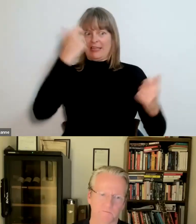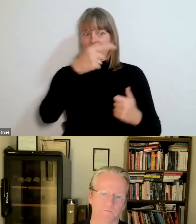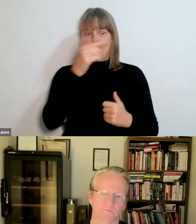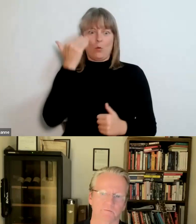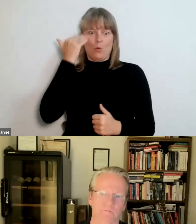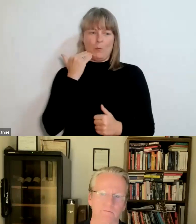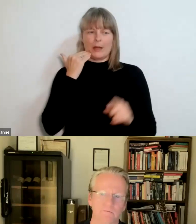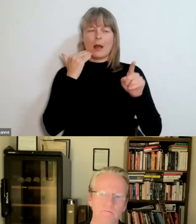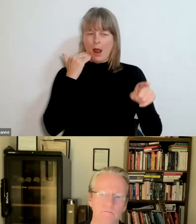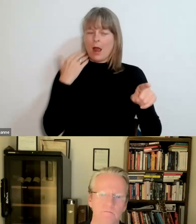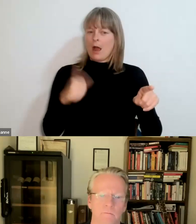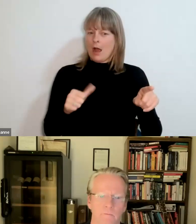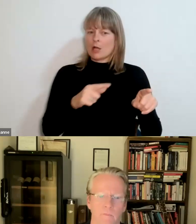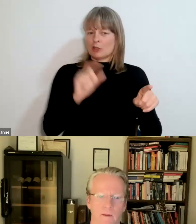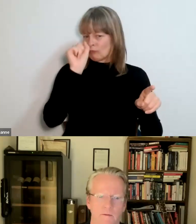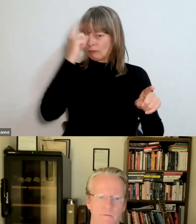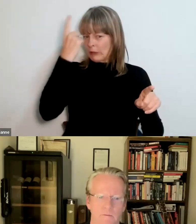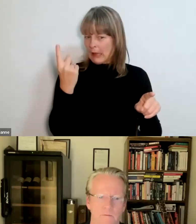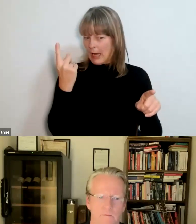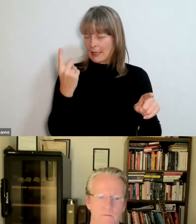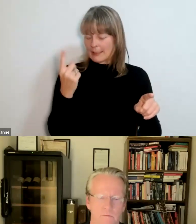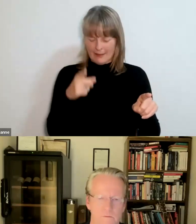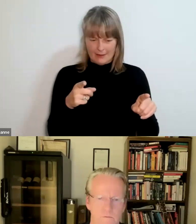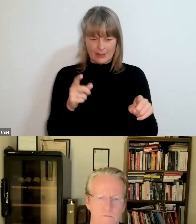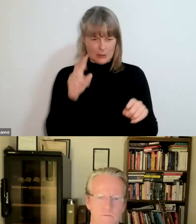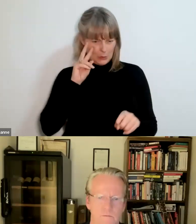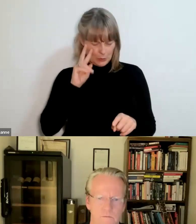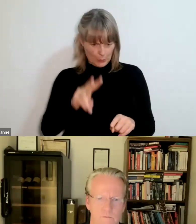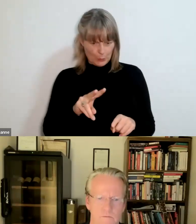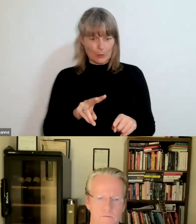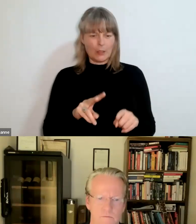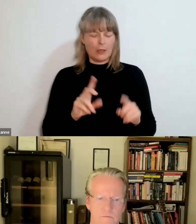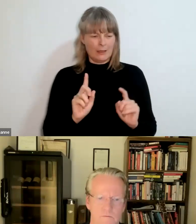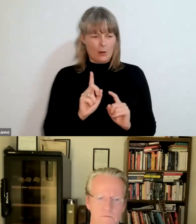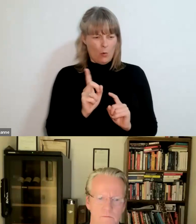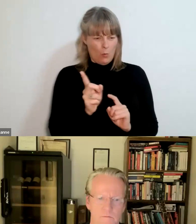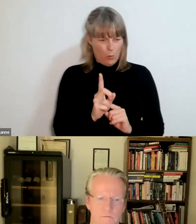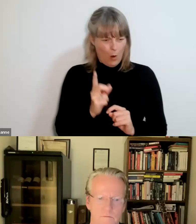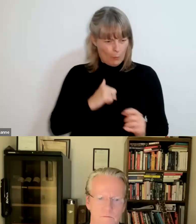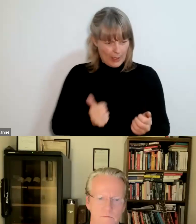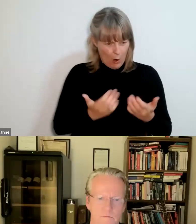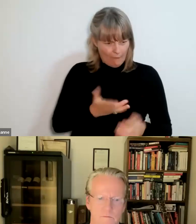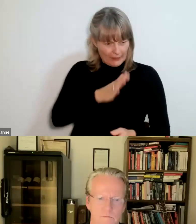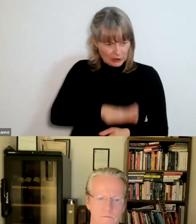a lower socio-economic area of Melbourne, for those who don't know it,